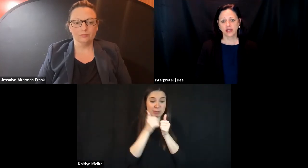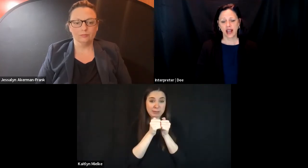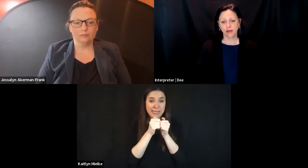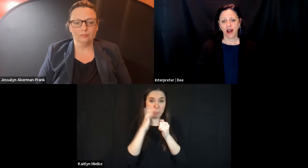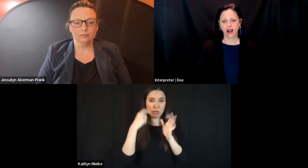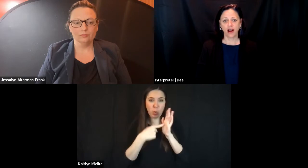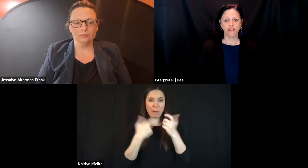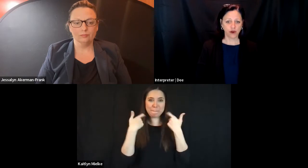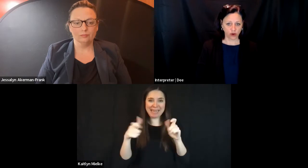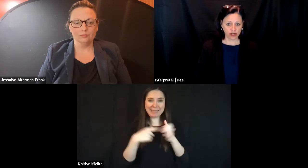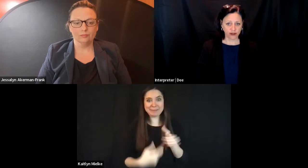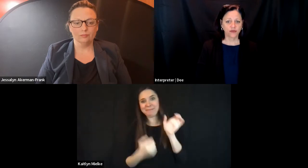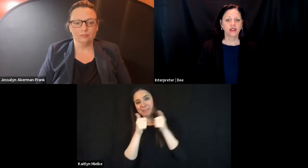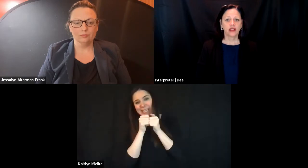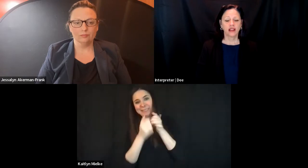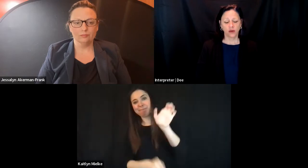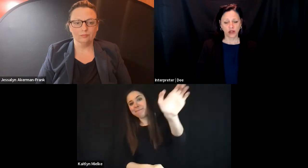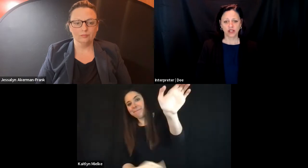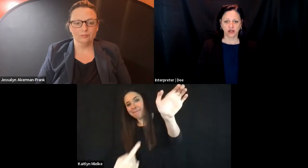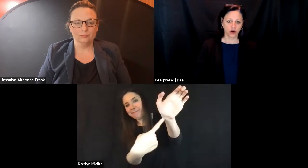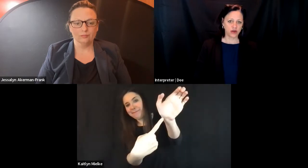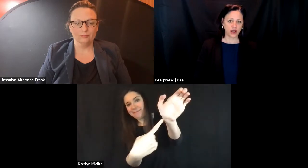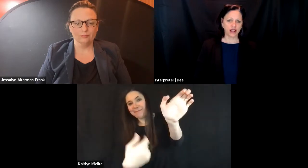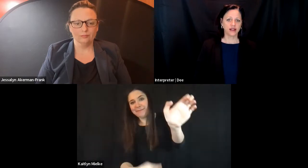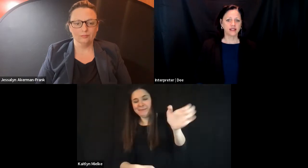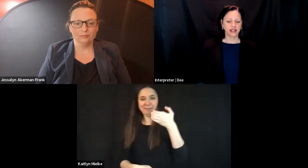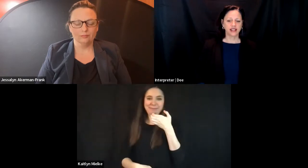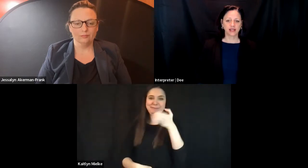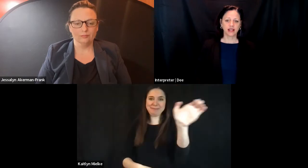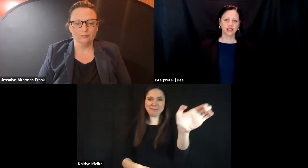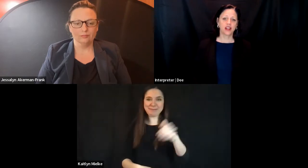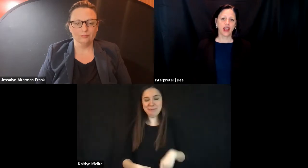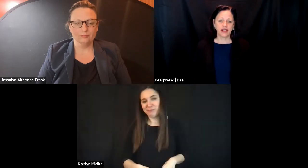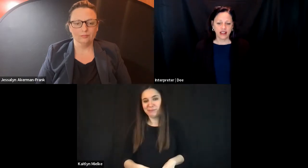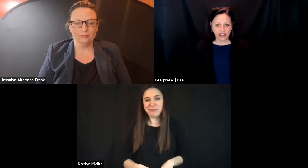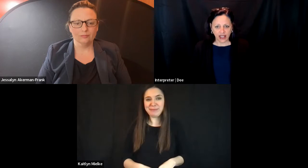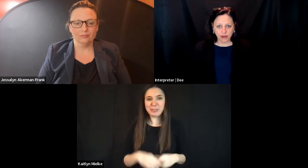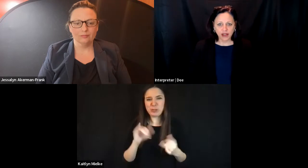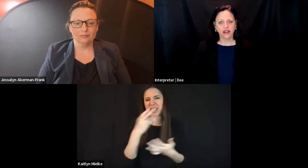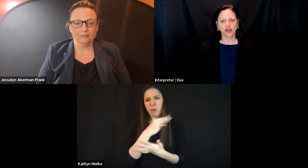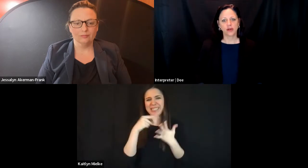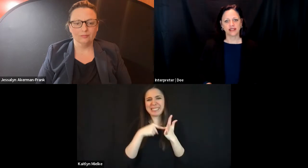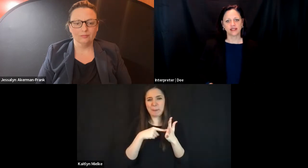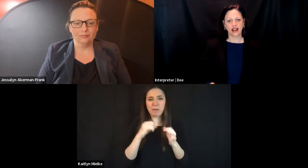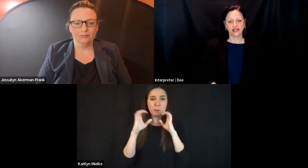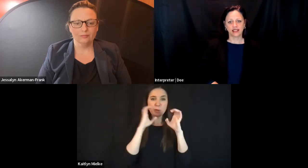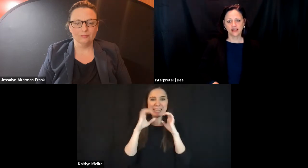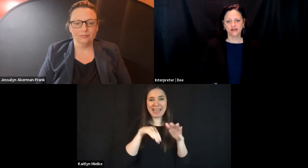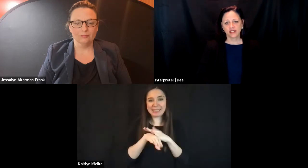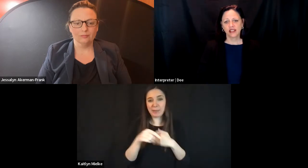For a regular -- a regular ASL interpreter and I don't use ProTactile at this time.